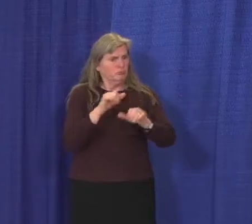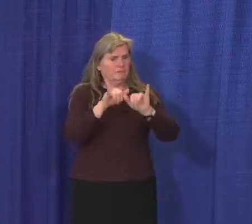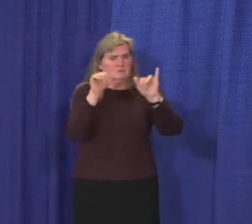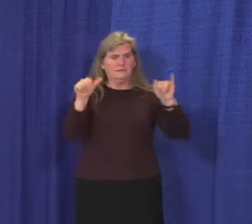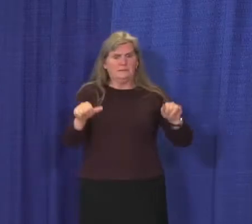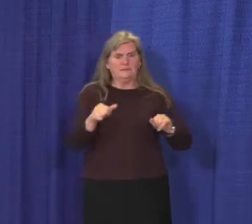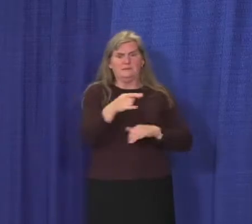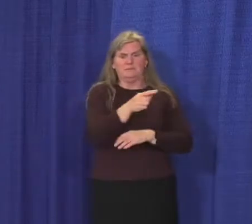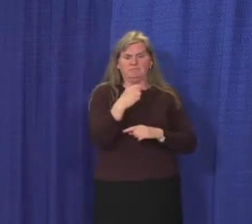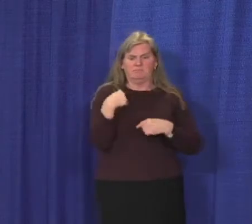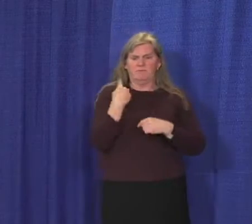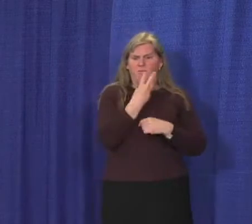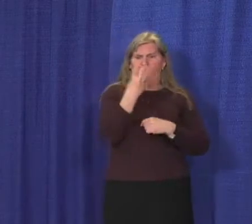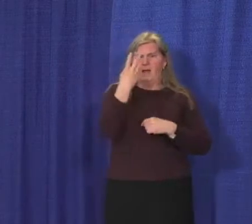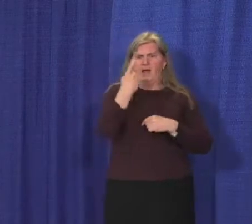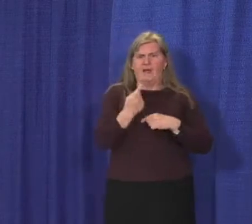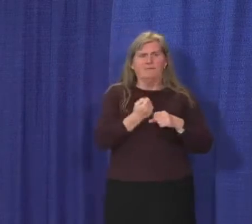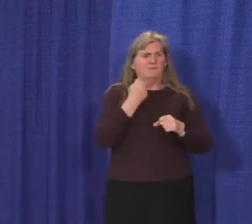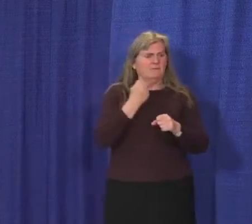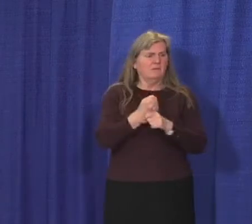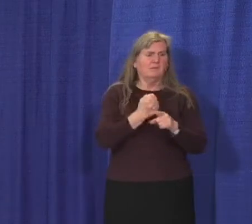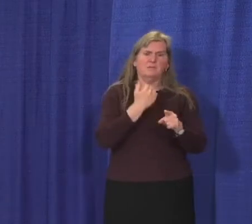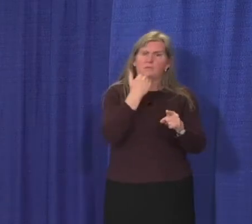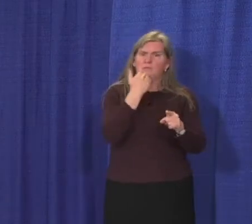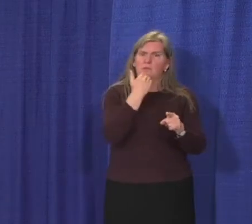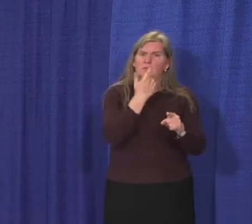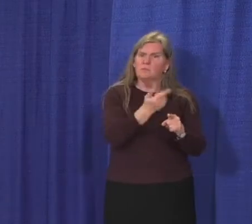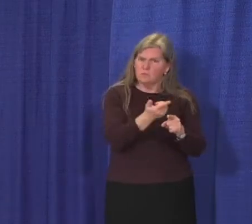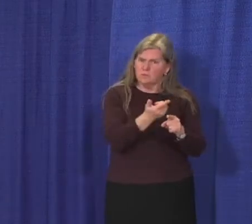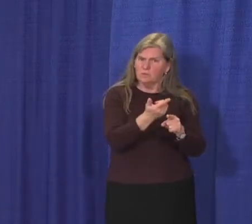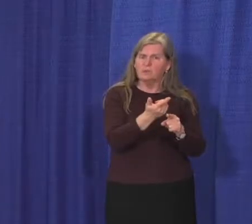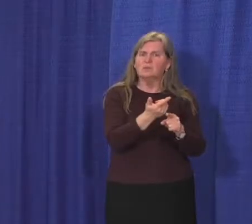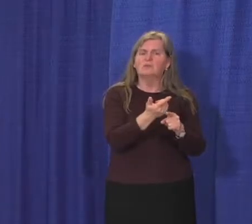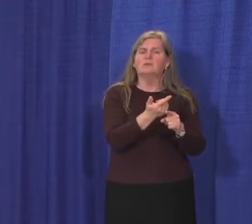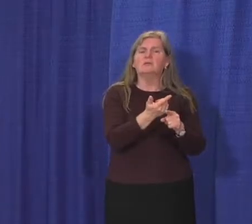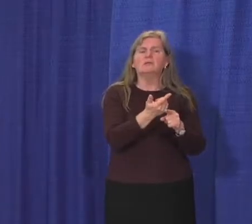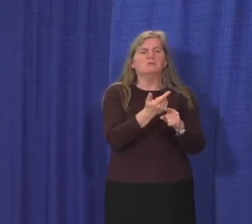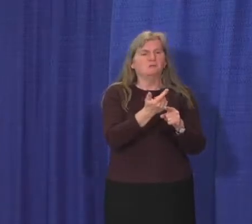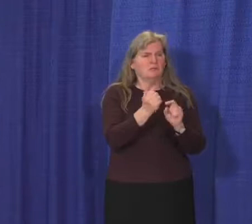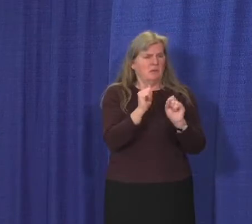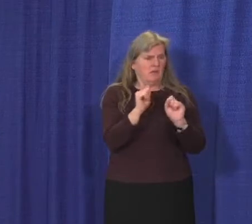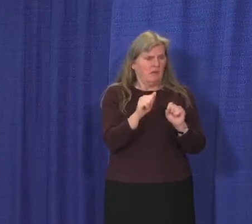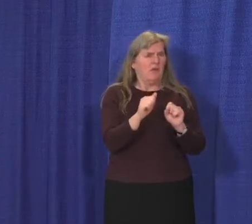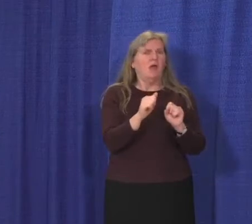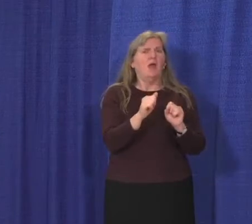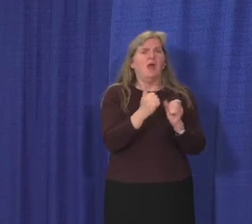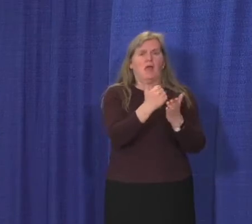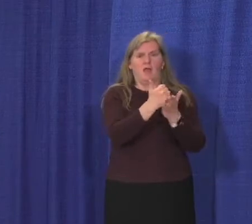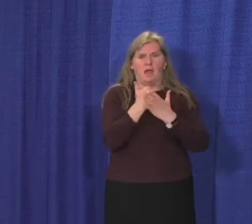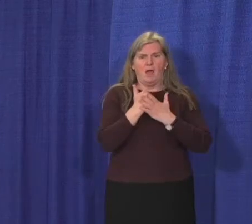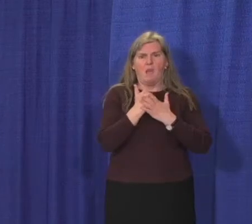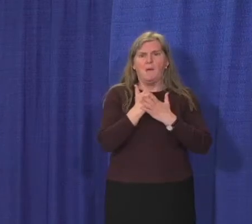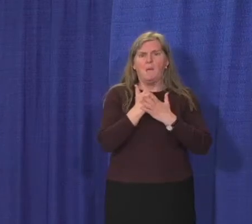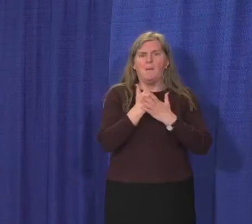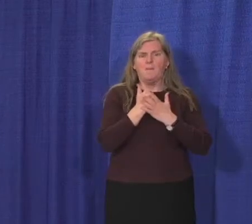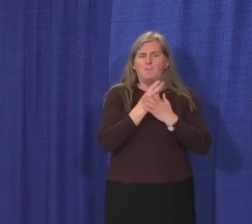We modernize our system in the last four and a half years which puts us in a place to be very